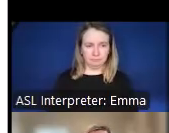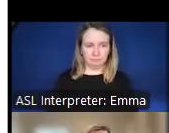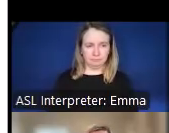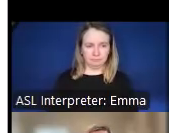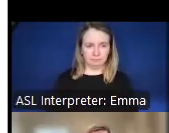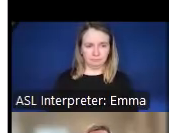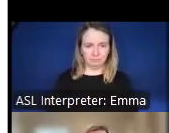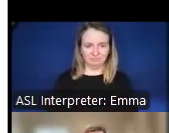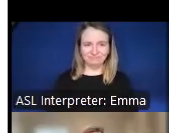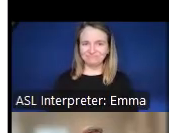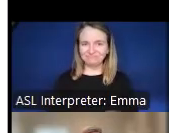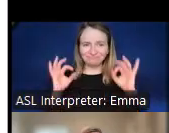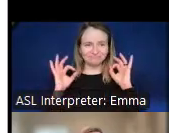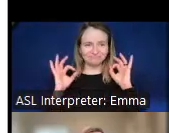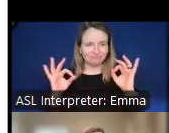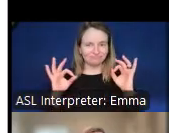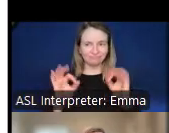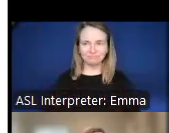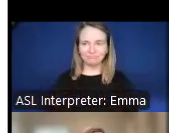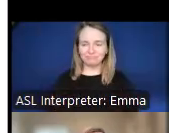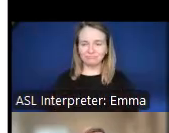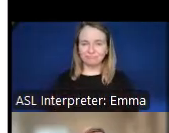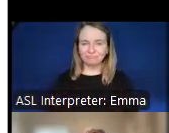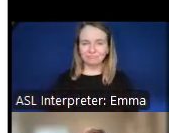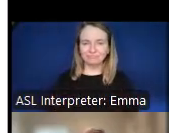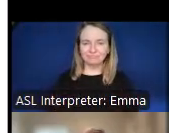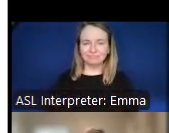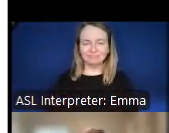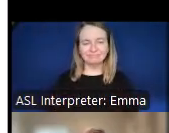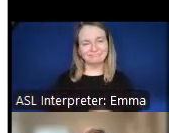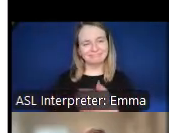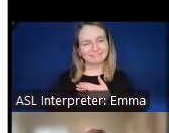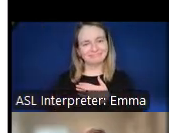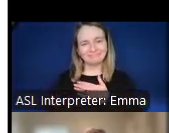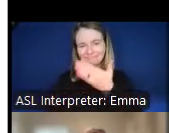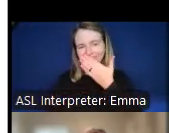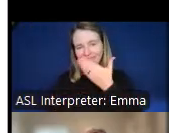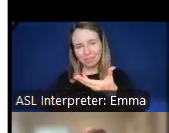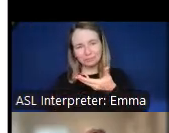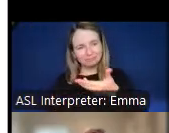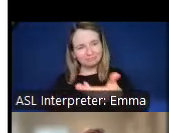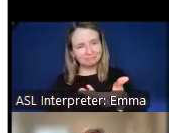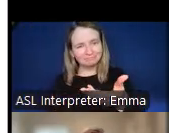Go, okay, well, thank you for having me today. My name is Ashley